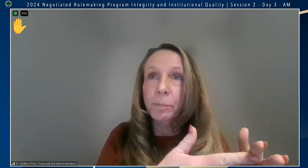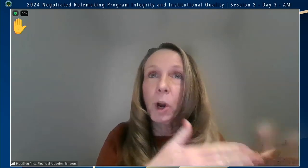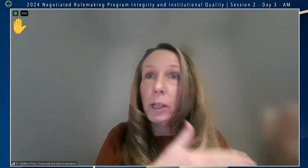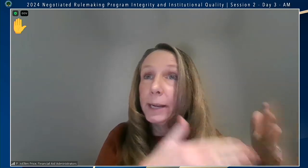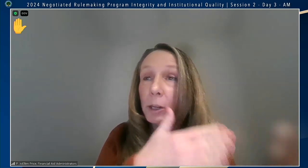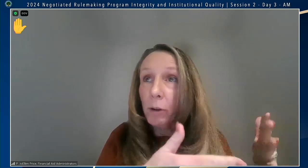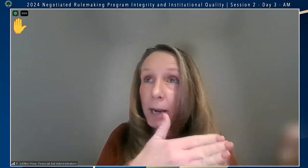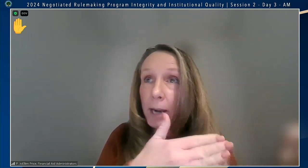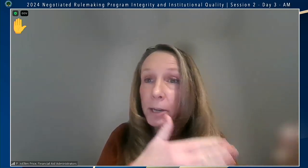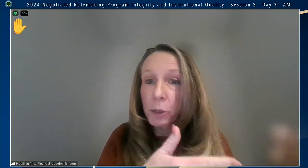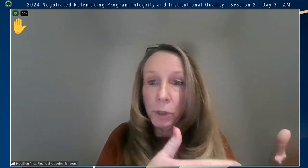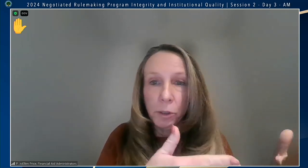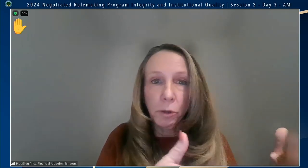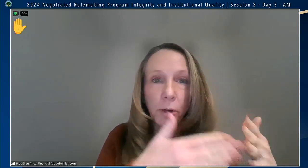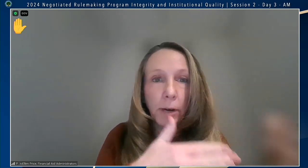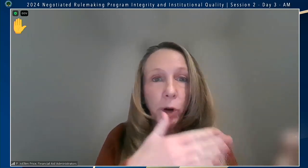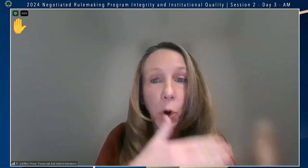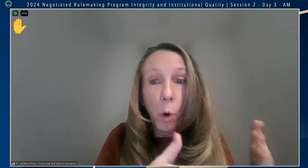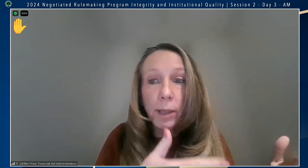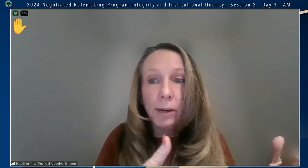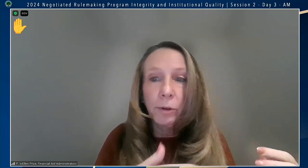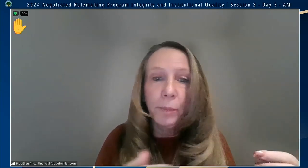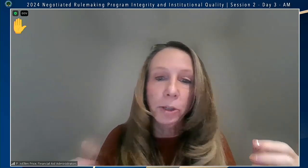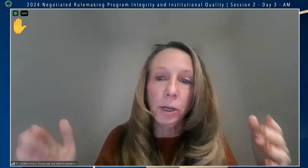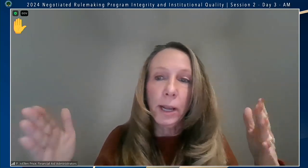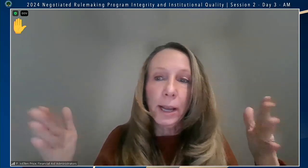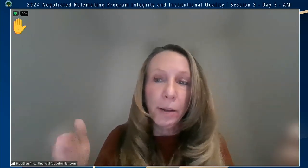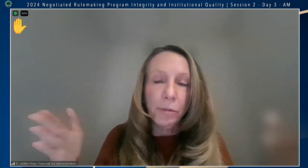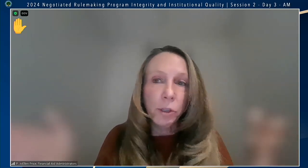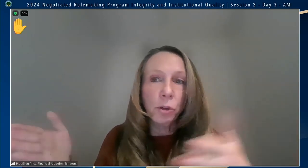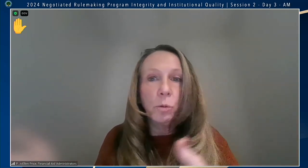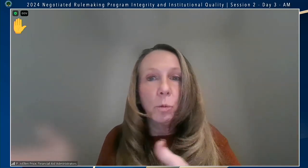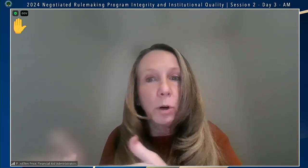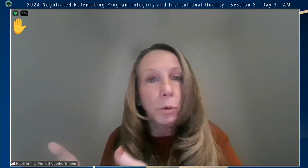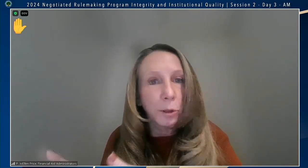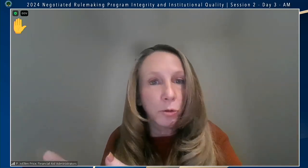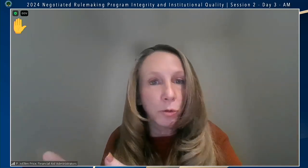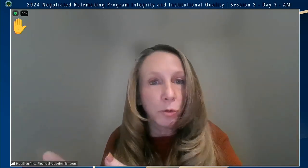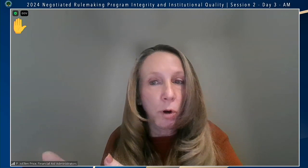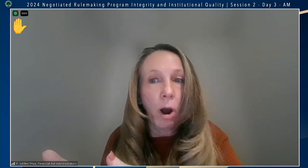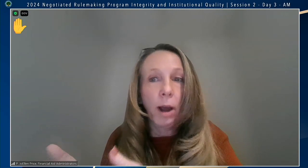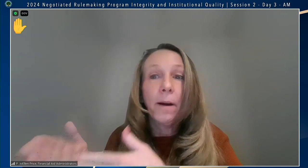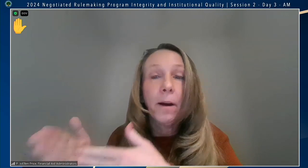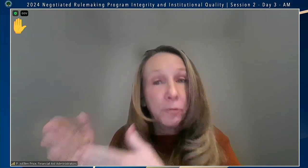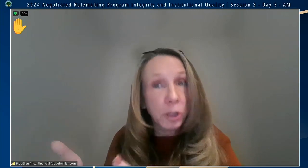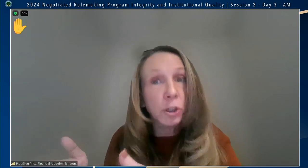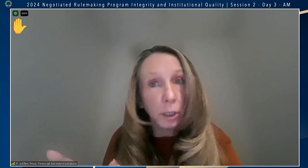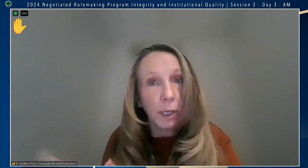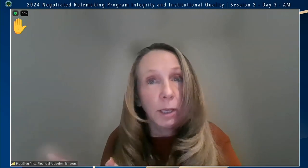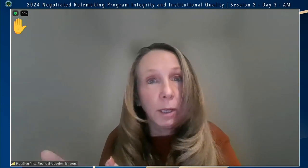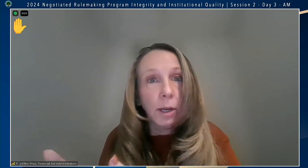online interaction with the student and record that information. If the student were to withdraw officially